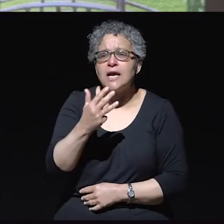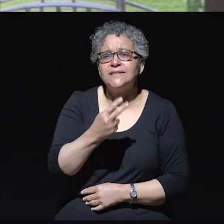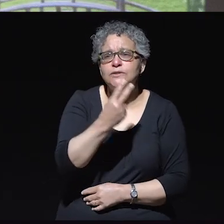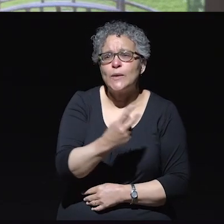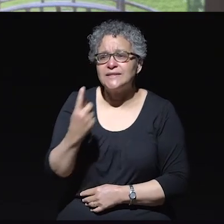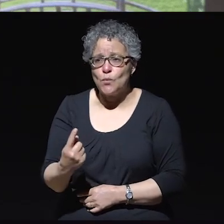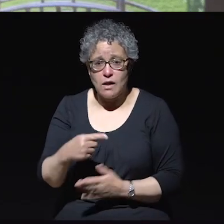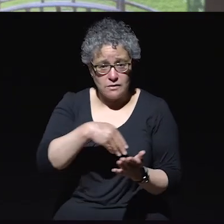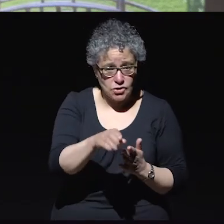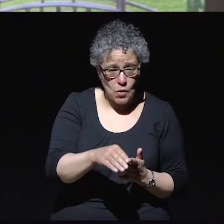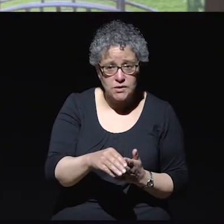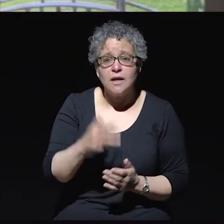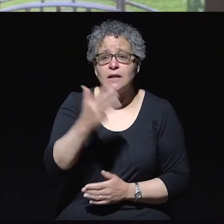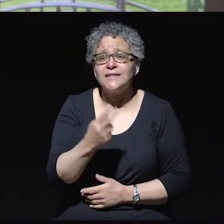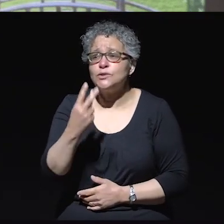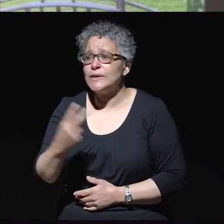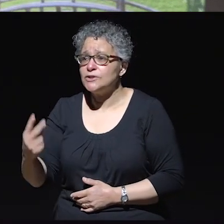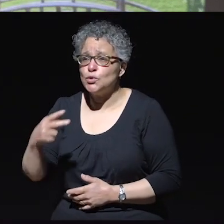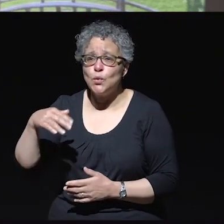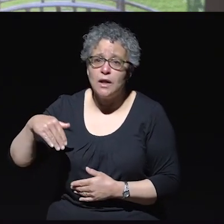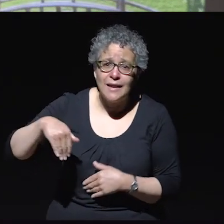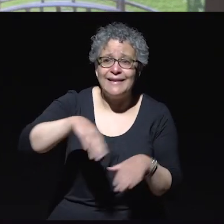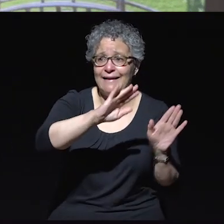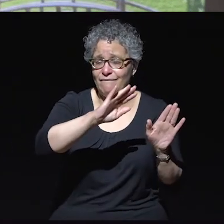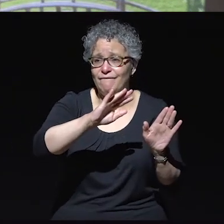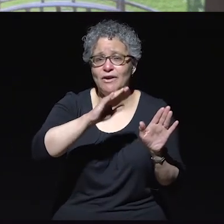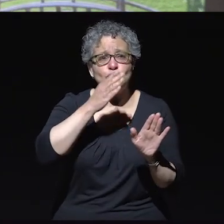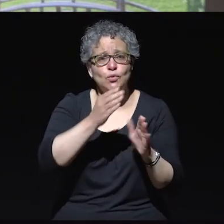and then leaves London to go to West Coast America.